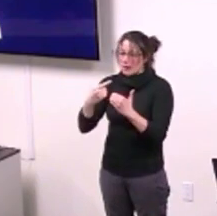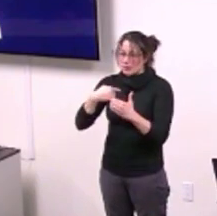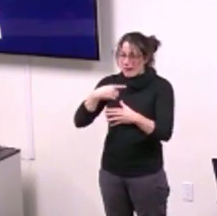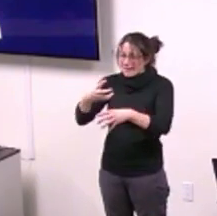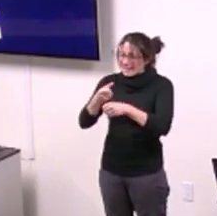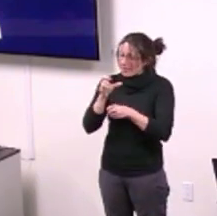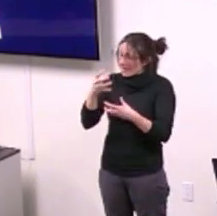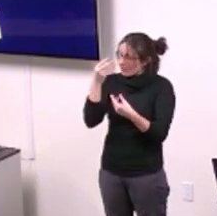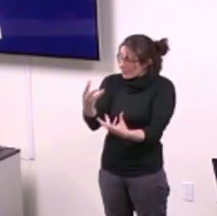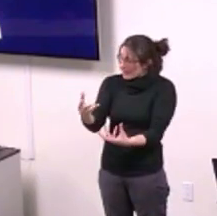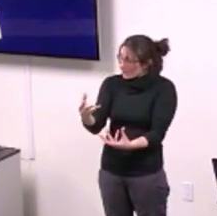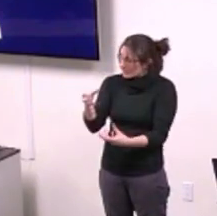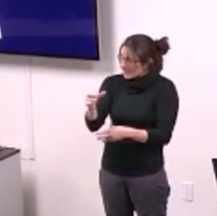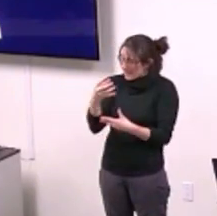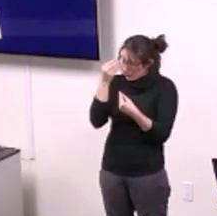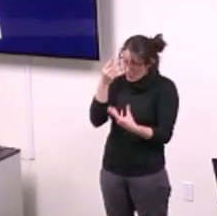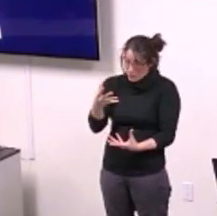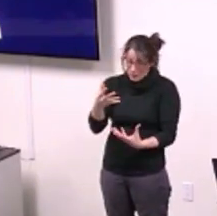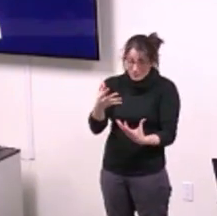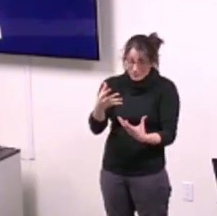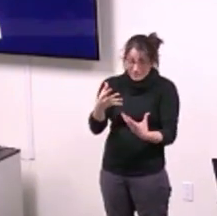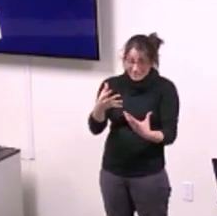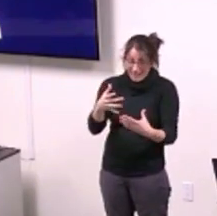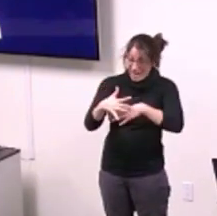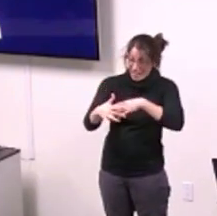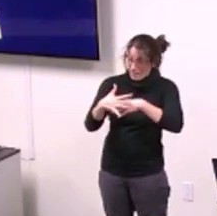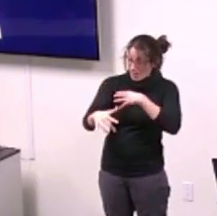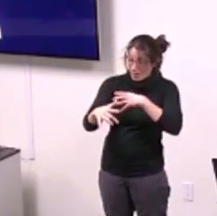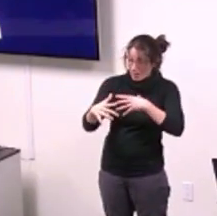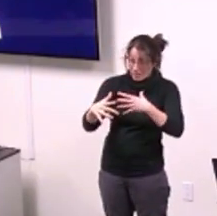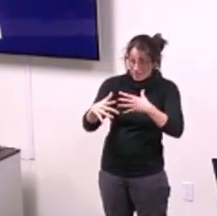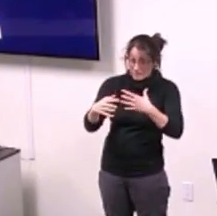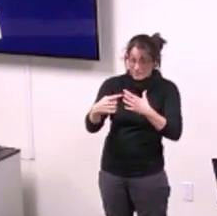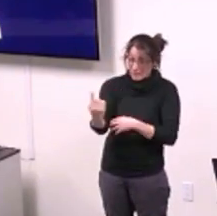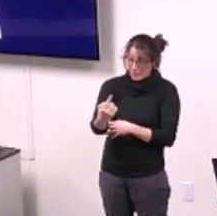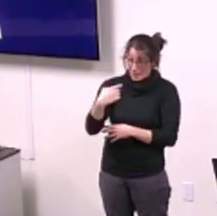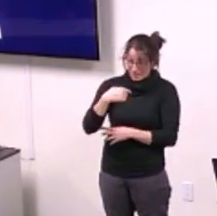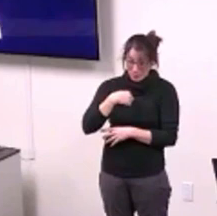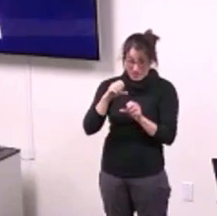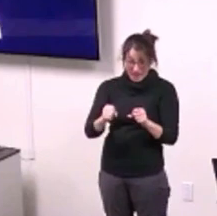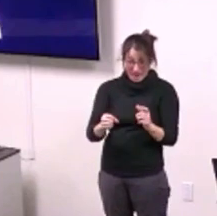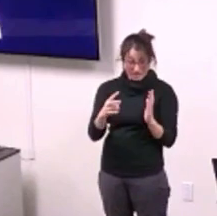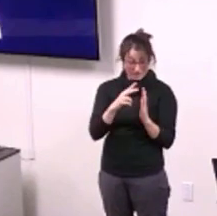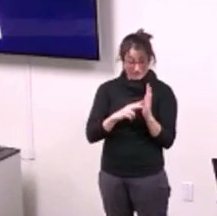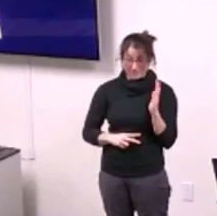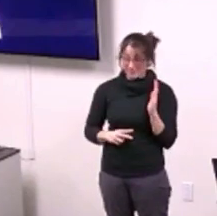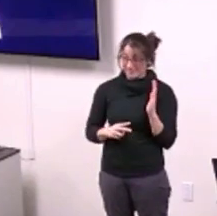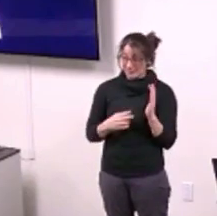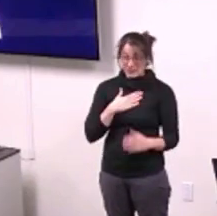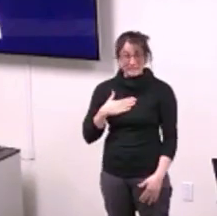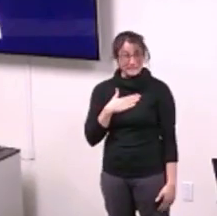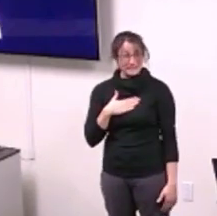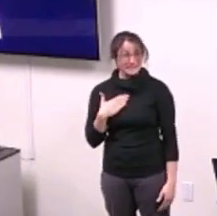Is this information compiled anywhere that we can find, please? Thank you.